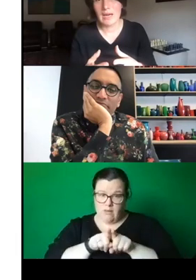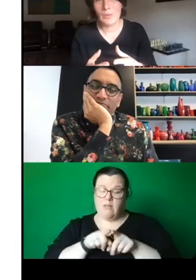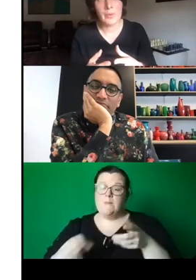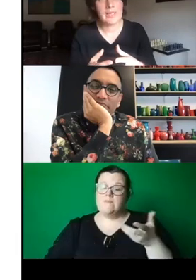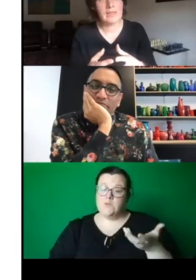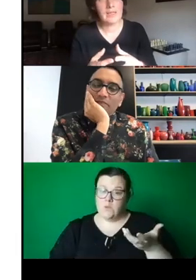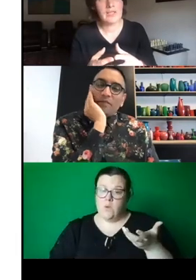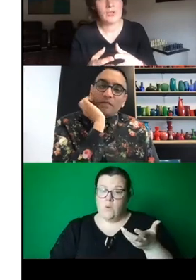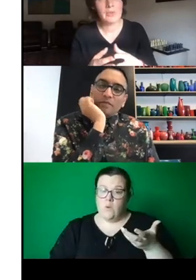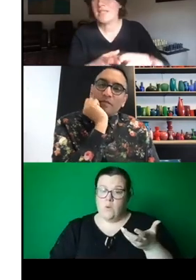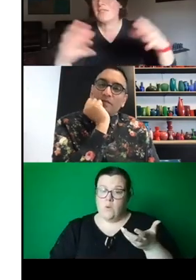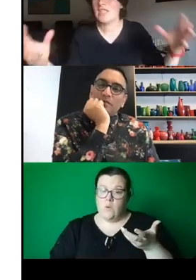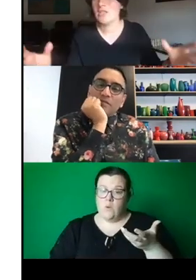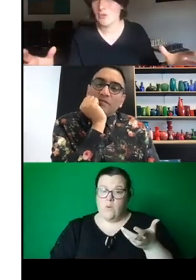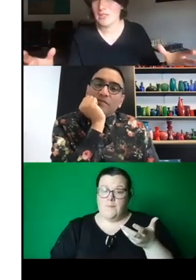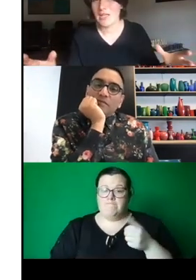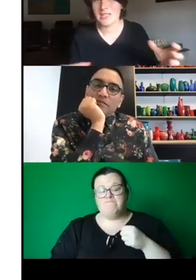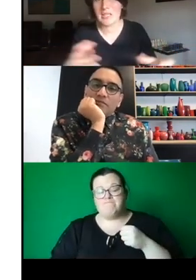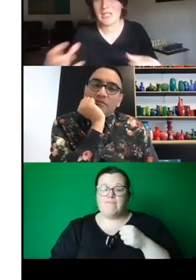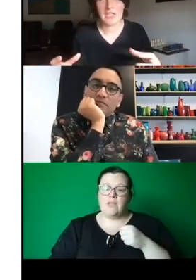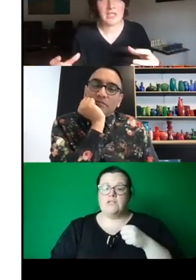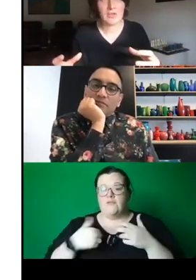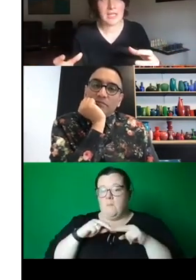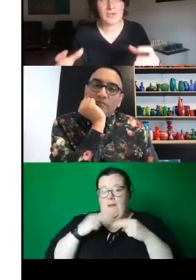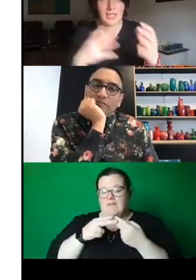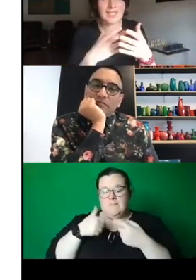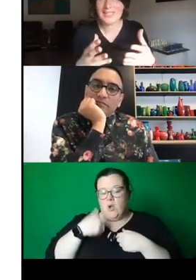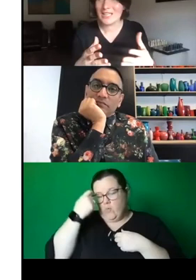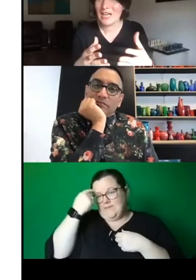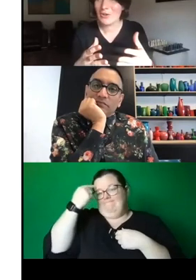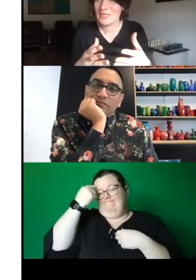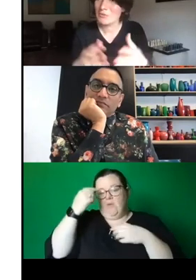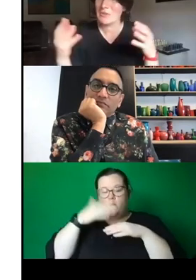when you know when i see videos artists making videos i don't understand how some of them don't